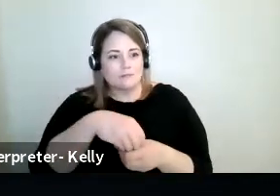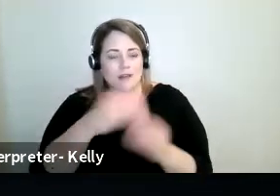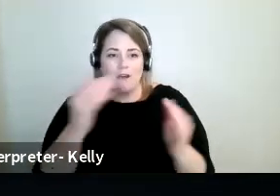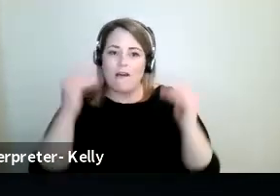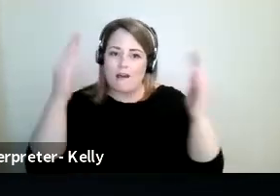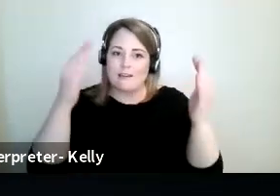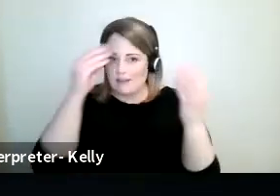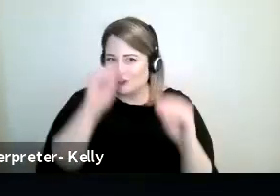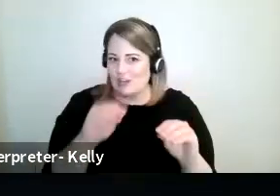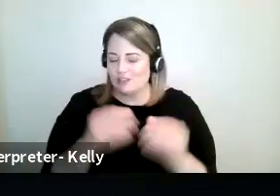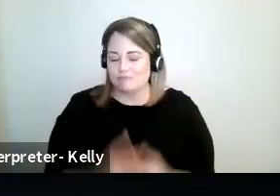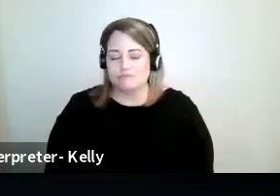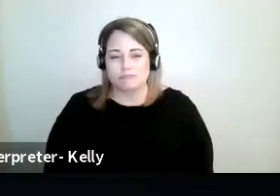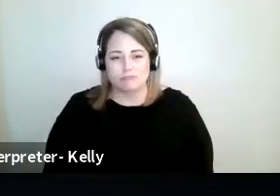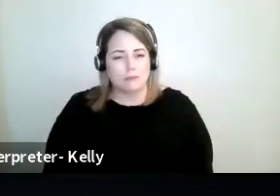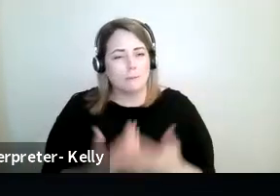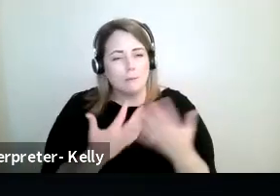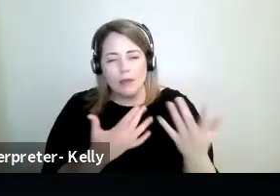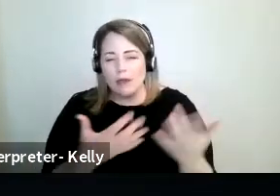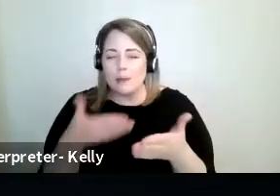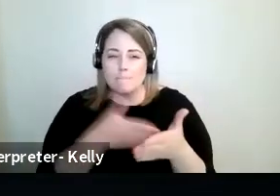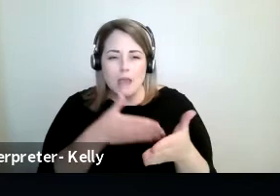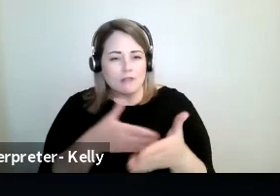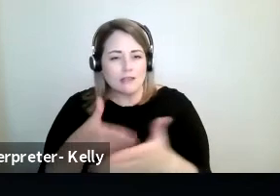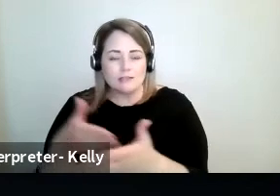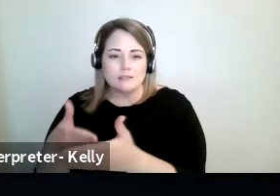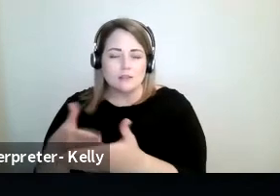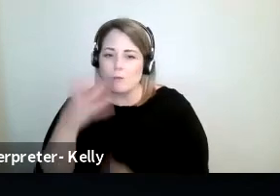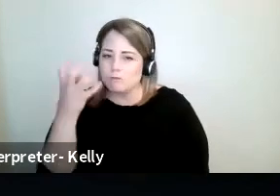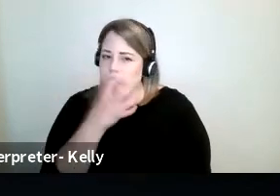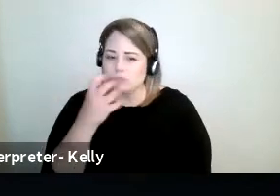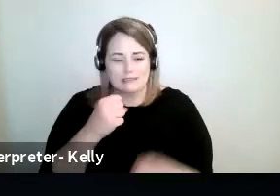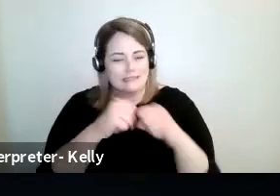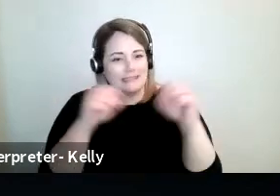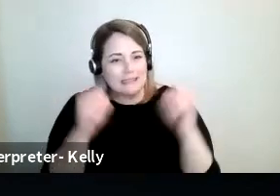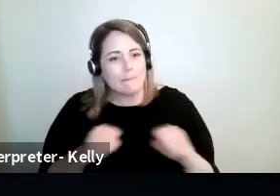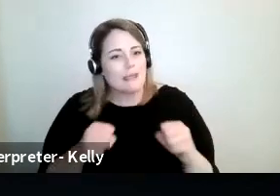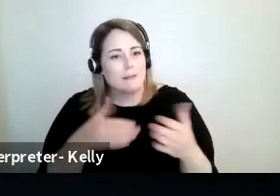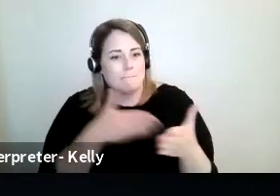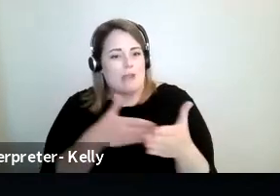We still have so many barriers, really systemic barriers preventing students with disabilities,